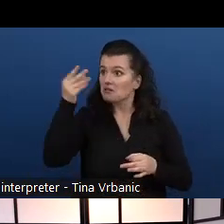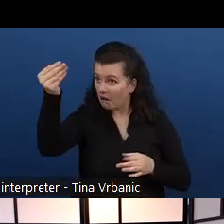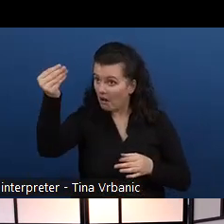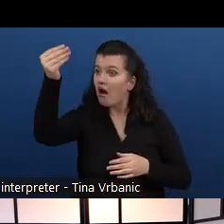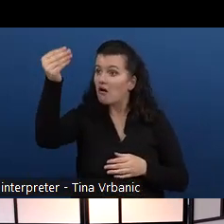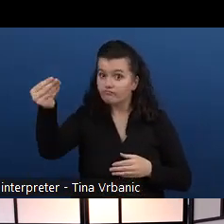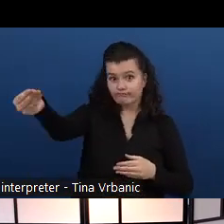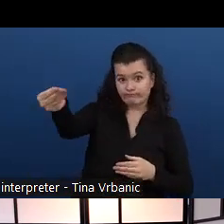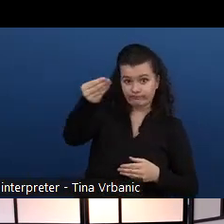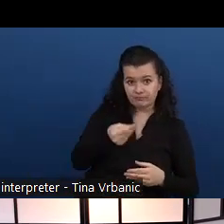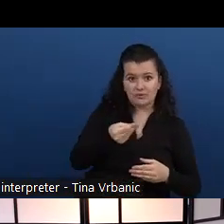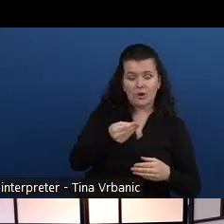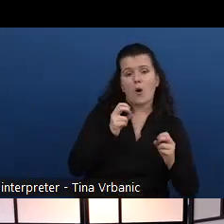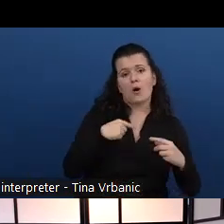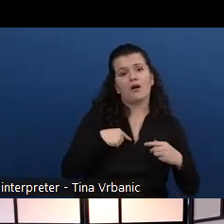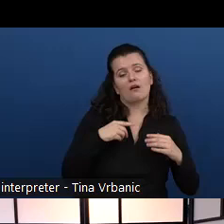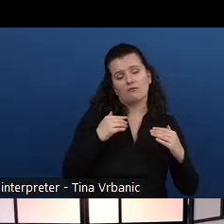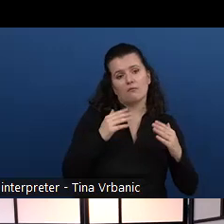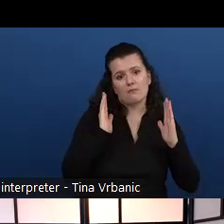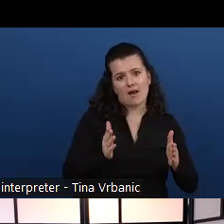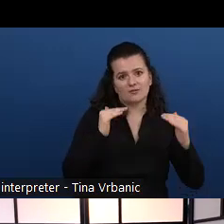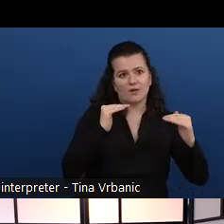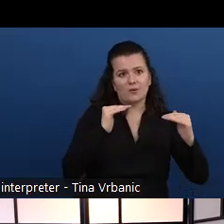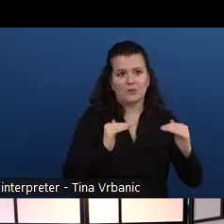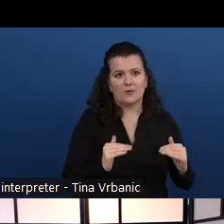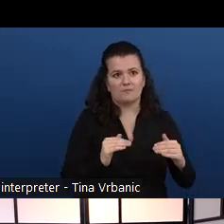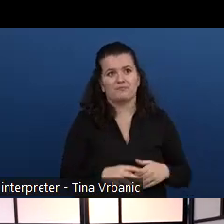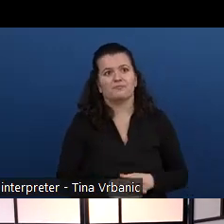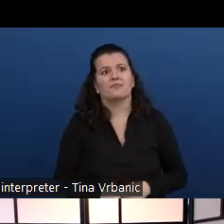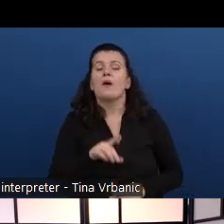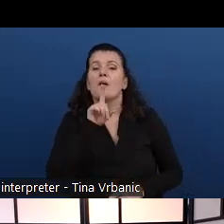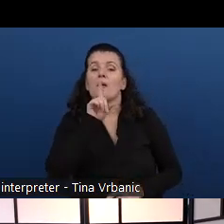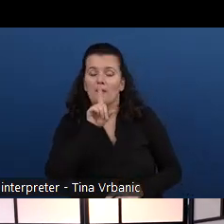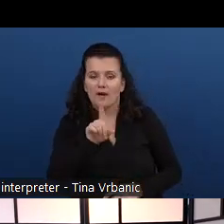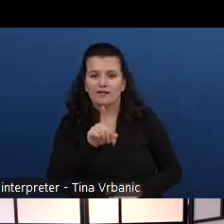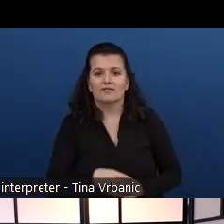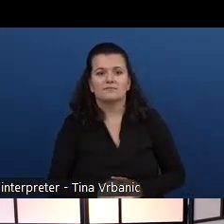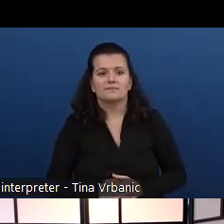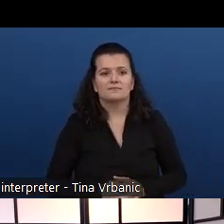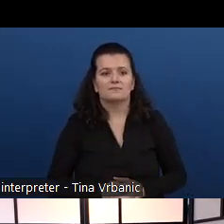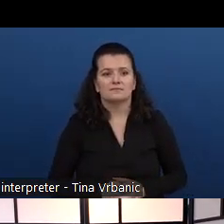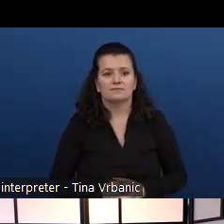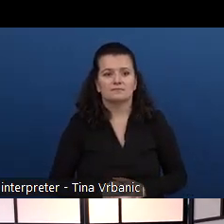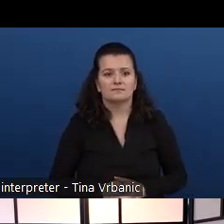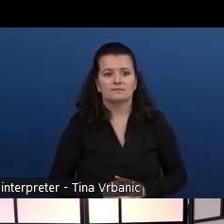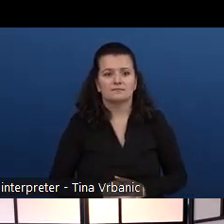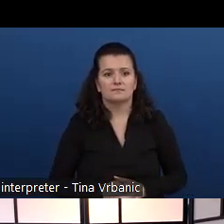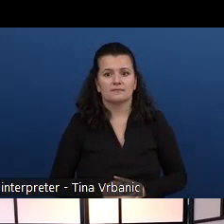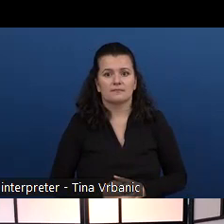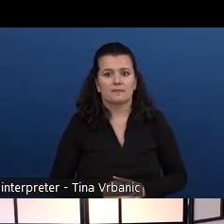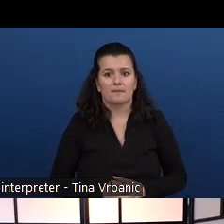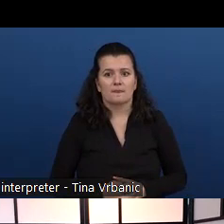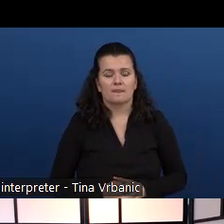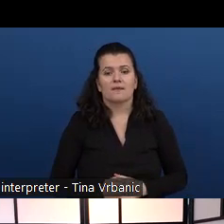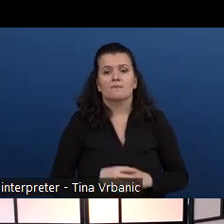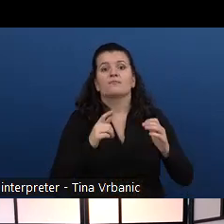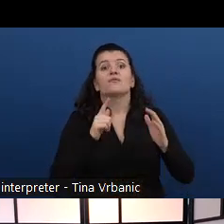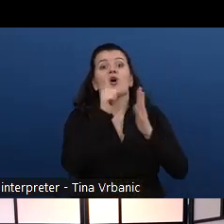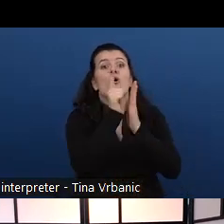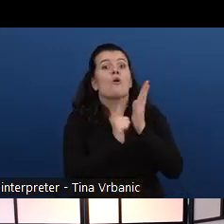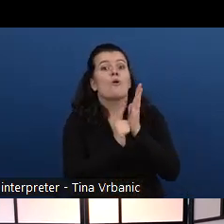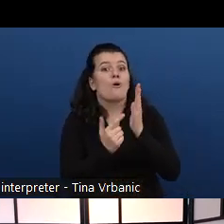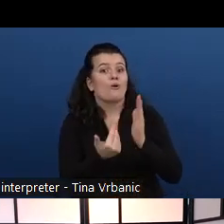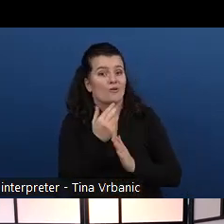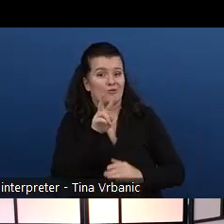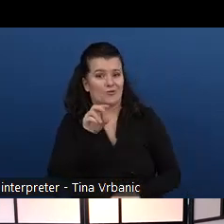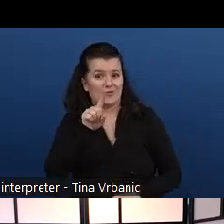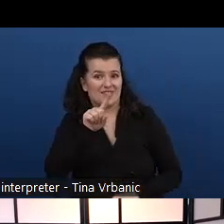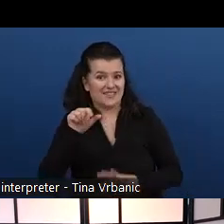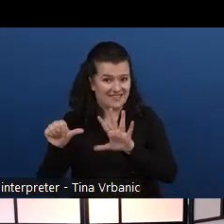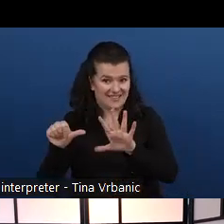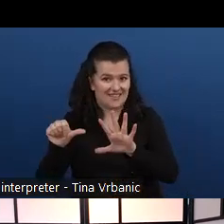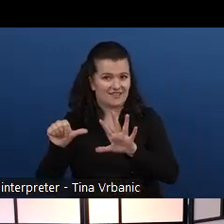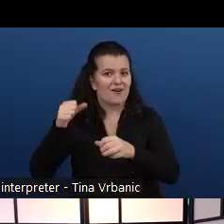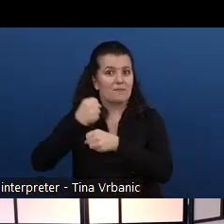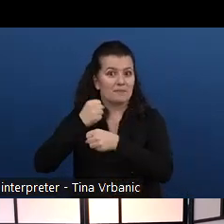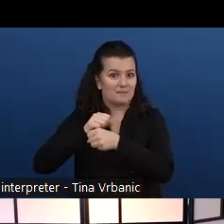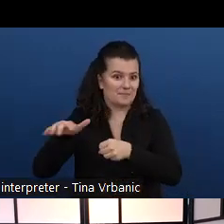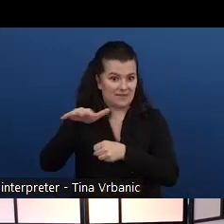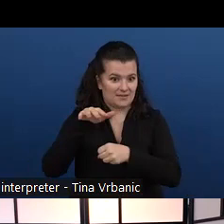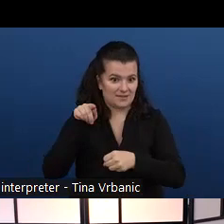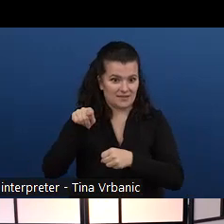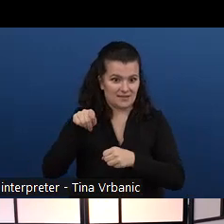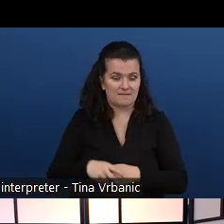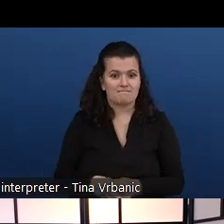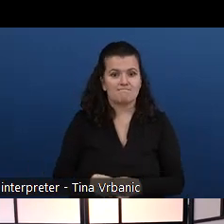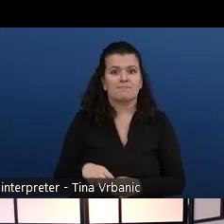But thanks to the law of 2016, they kept the requirements for the private sector.